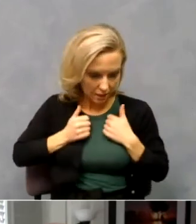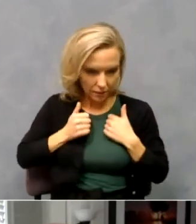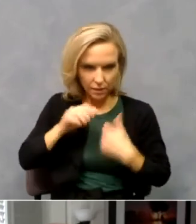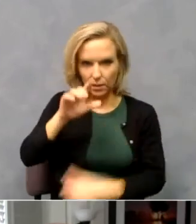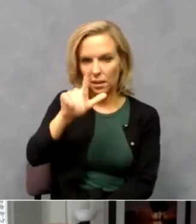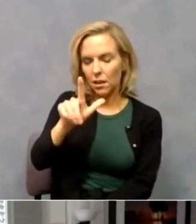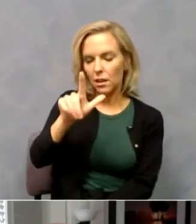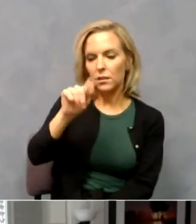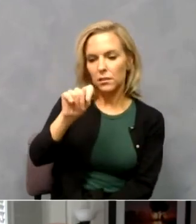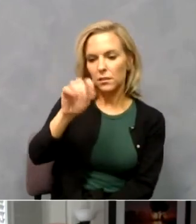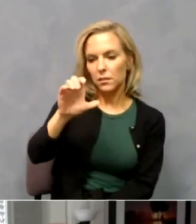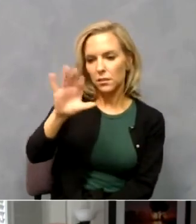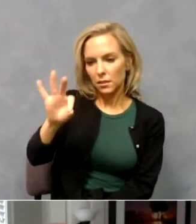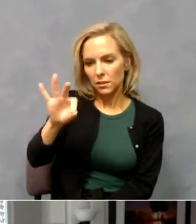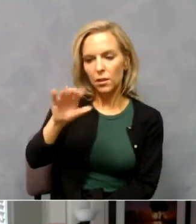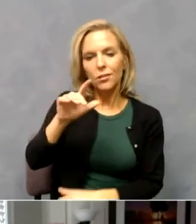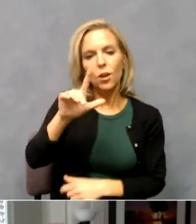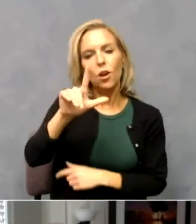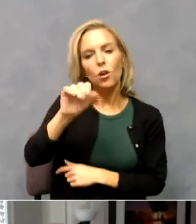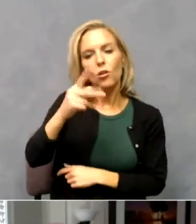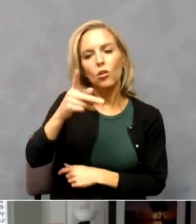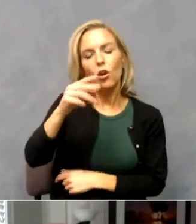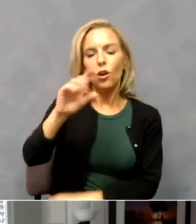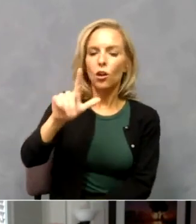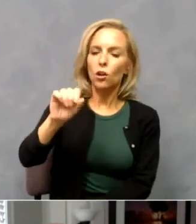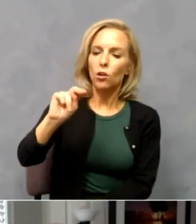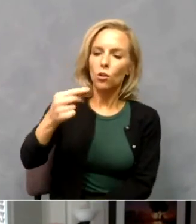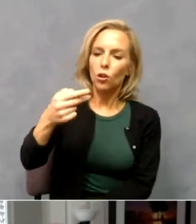isn't what we usually would call a nursing home and then a l f is an